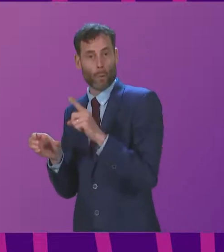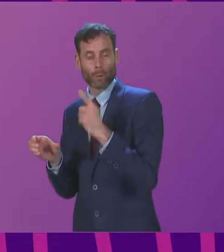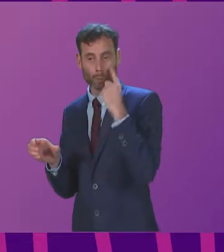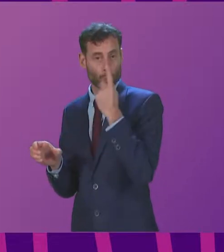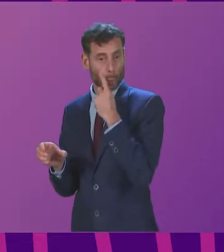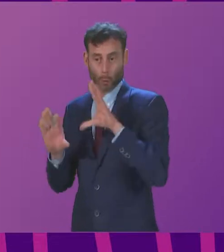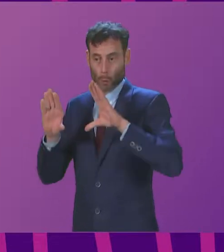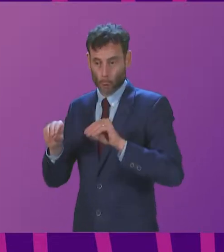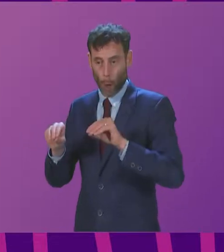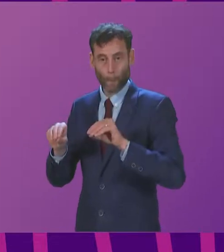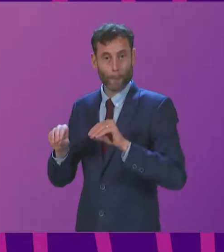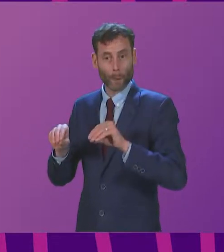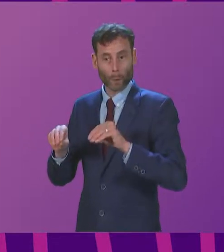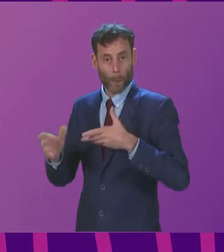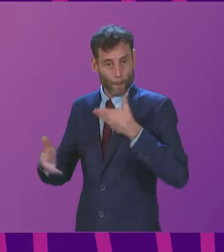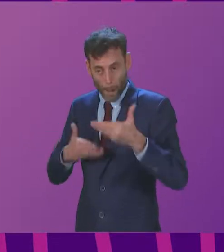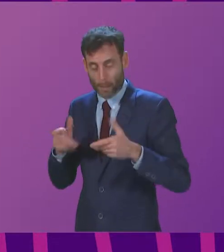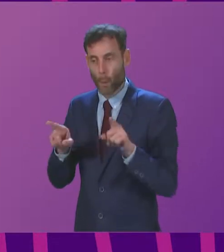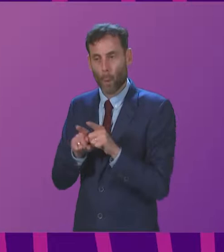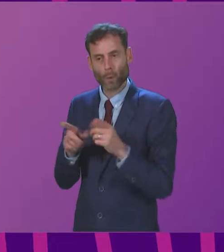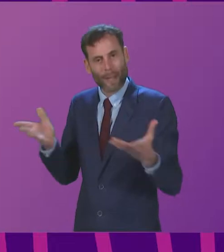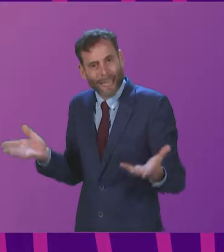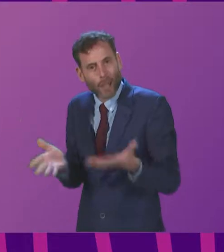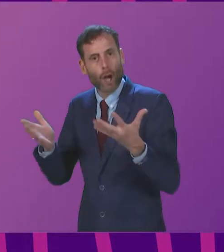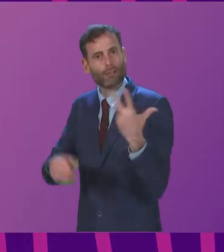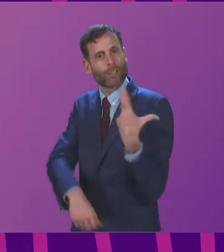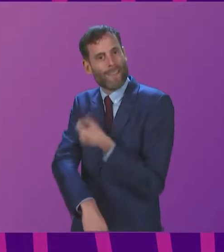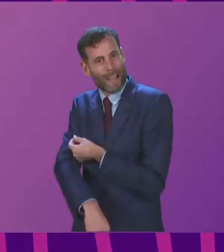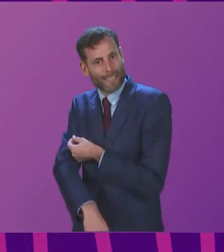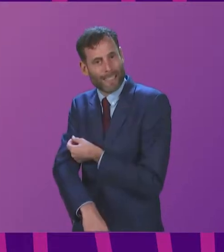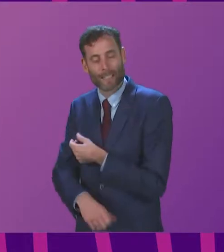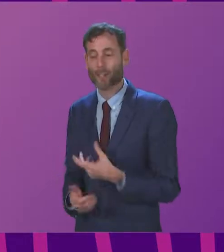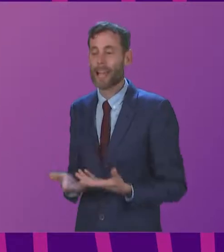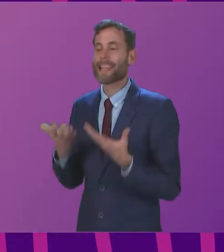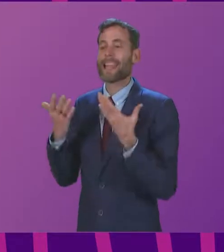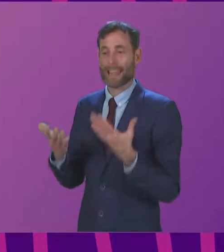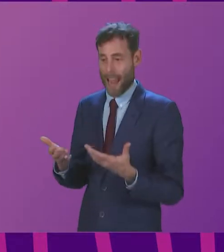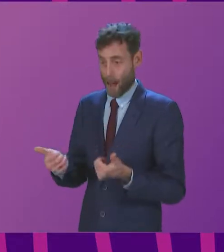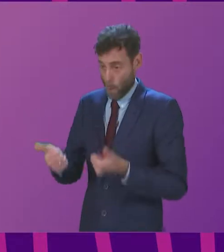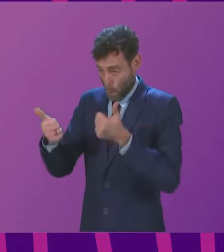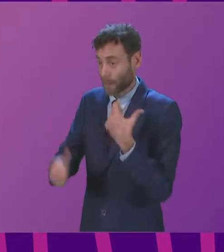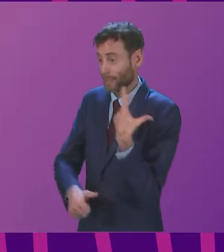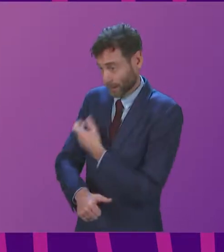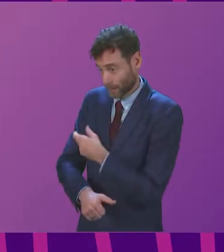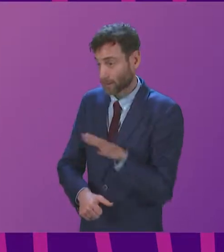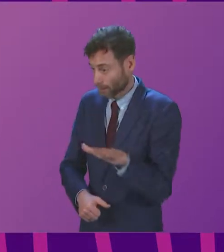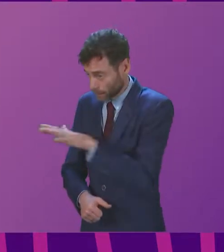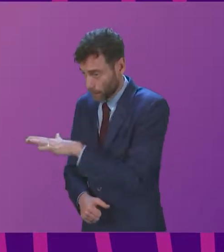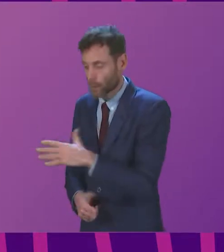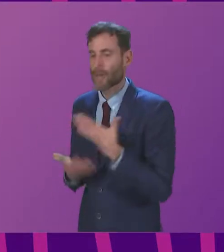but actual and projected uptake rates mean that we now judge it possible to include testing. Doing so will also ensure that the scheme remains proportionate